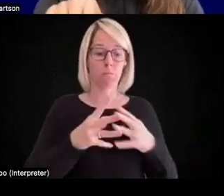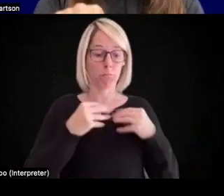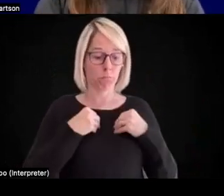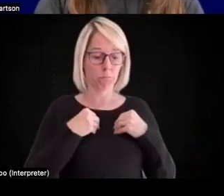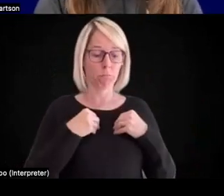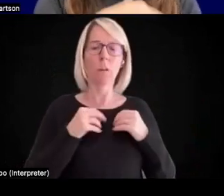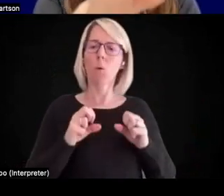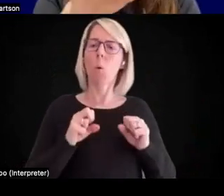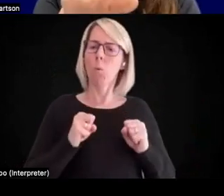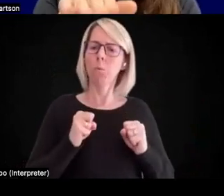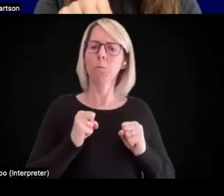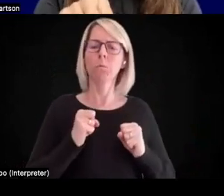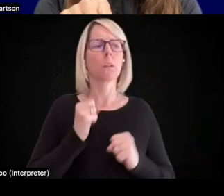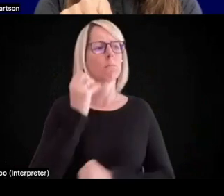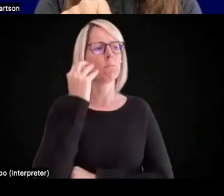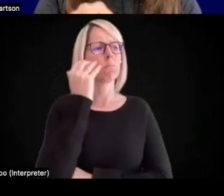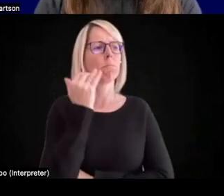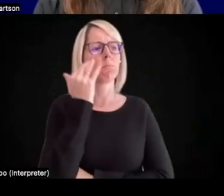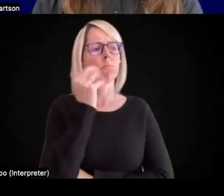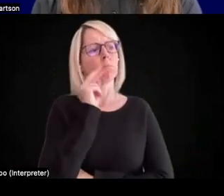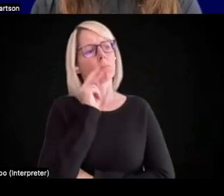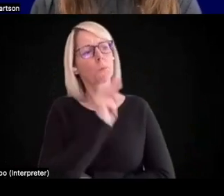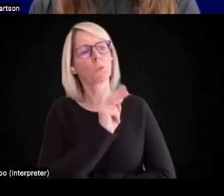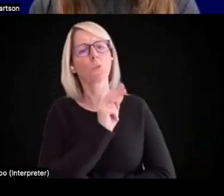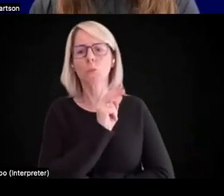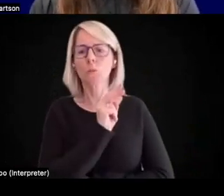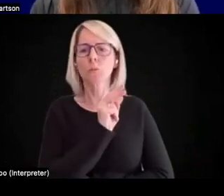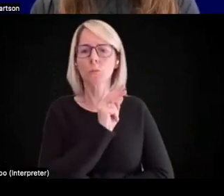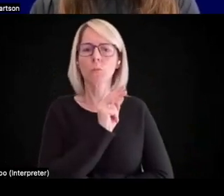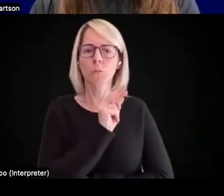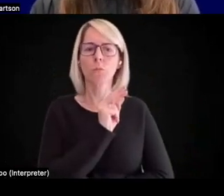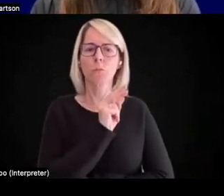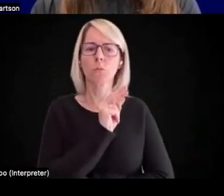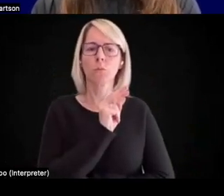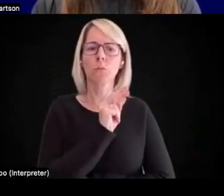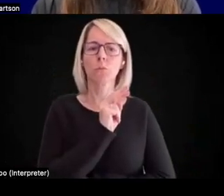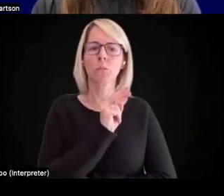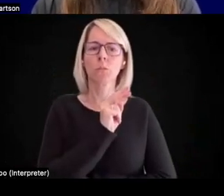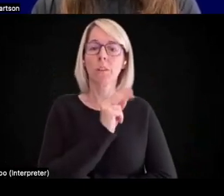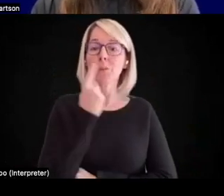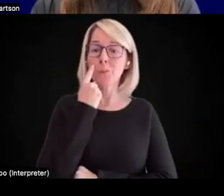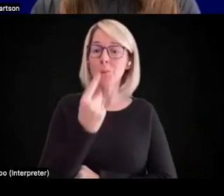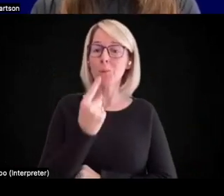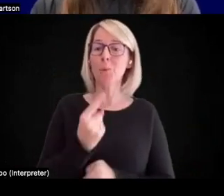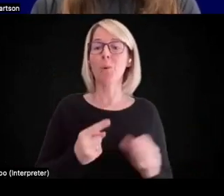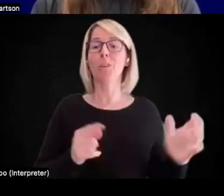the beginning of the cycle at that point. In the little drumming video that you saw, that's what I